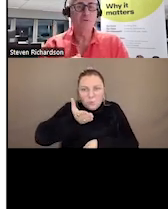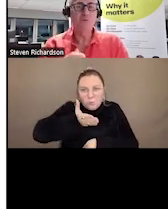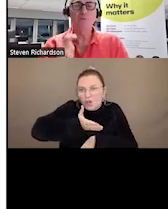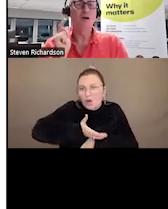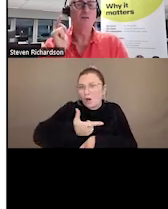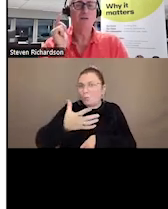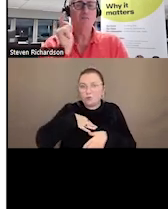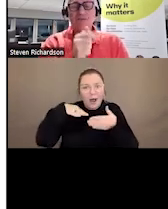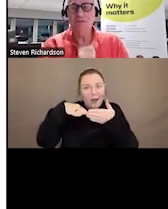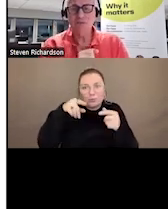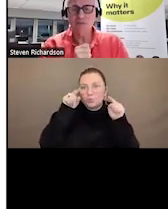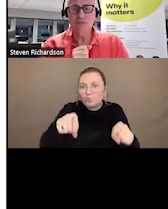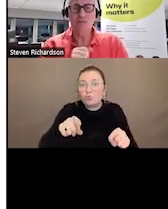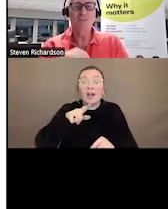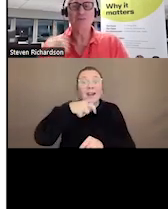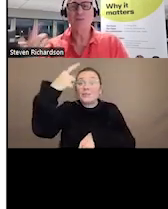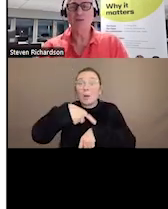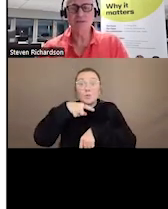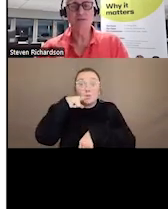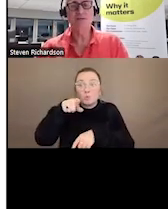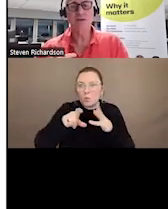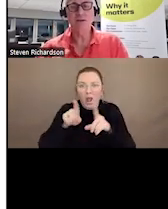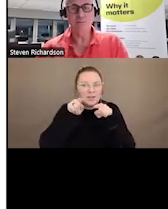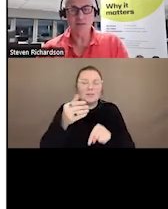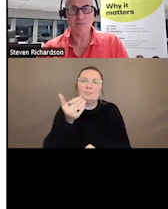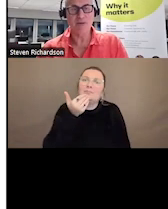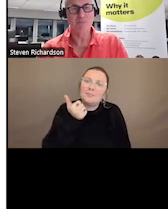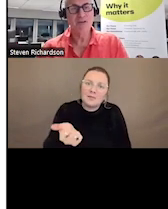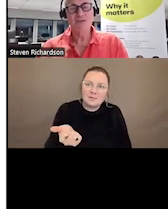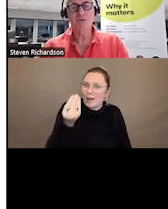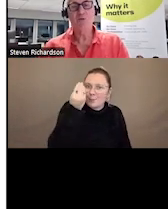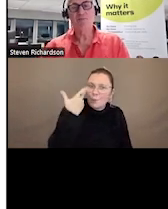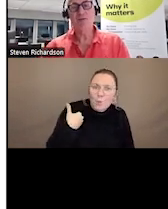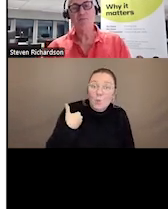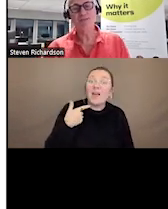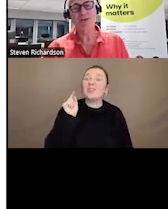you. Next time you do something like this, please come back to me." The quiet phase, what does that